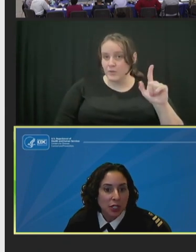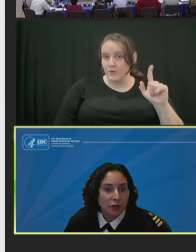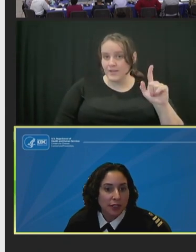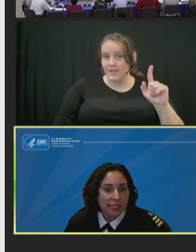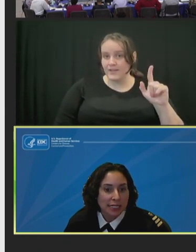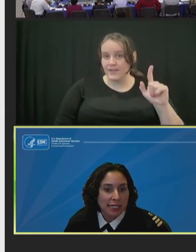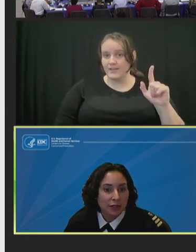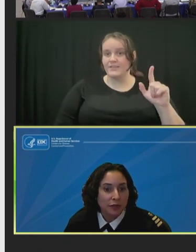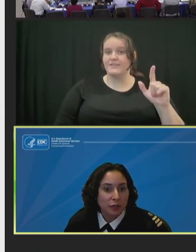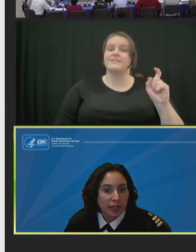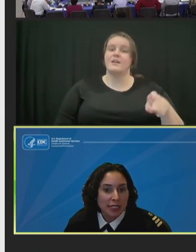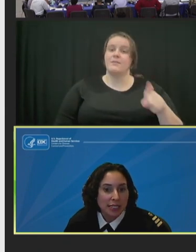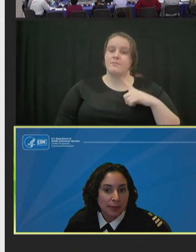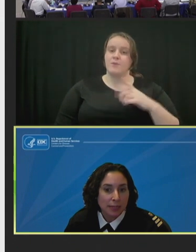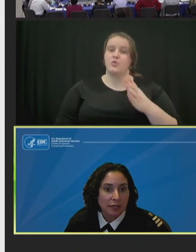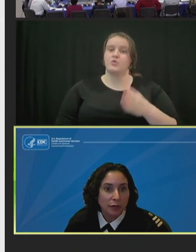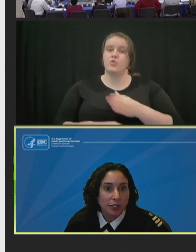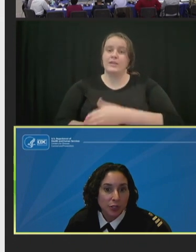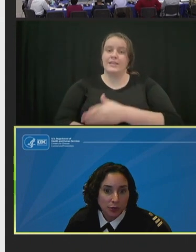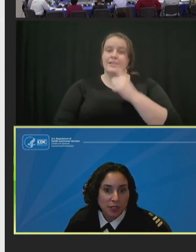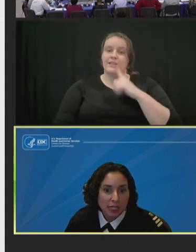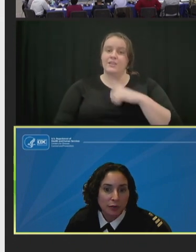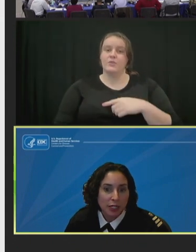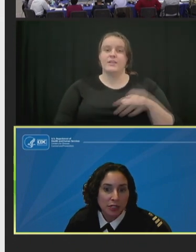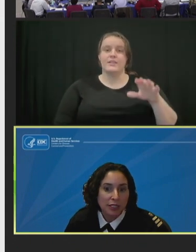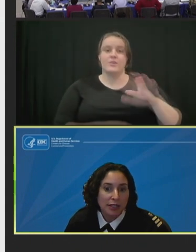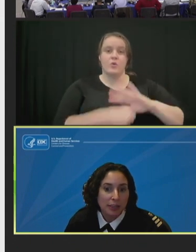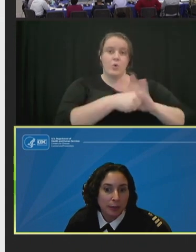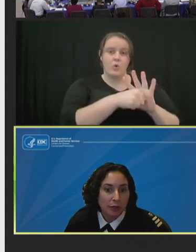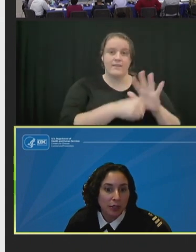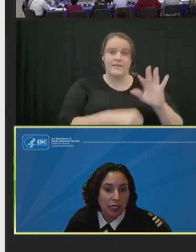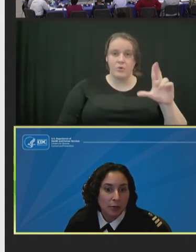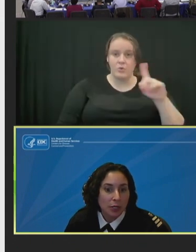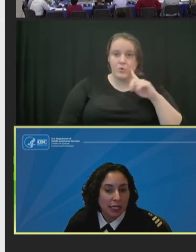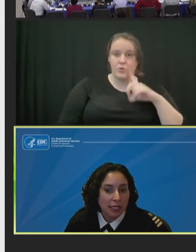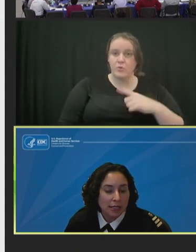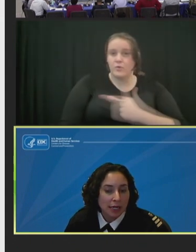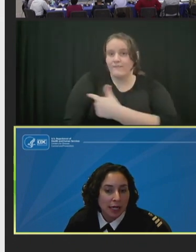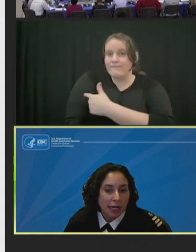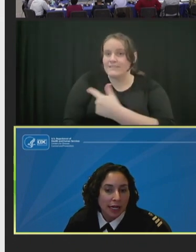COVID-19 and flu vaccine uptake for adults in racial and ethnic minority communities. And it's